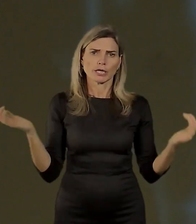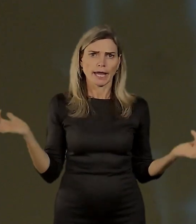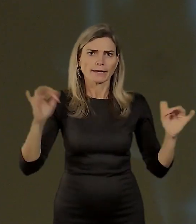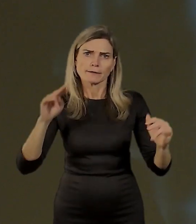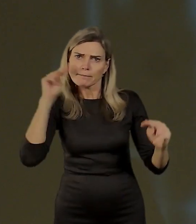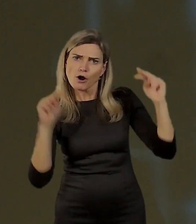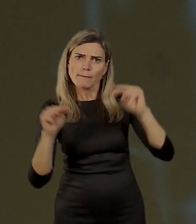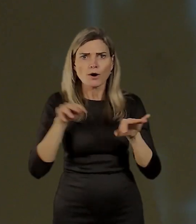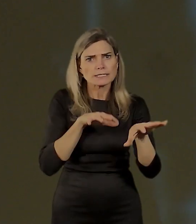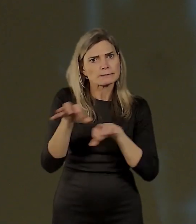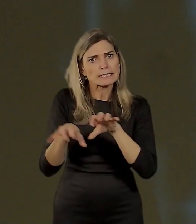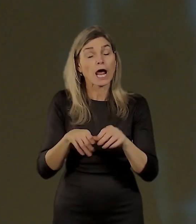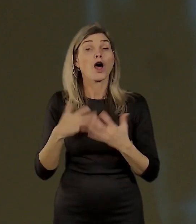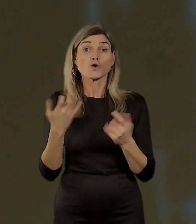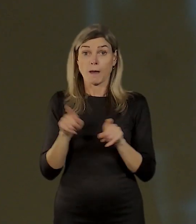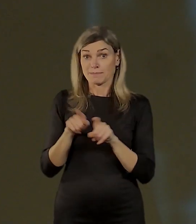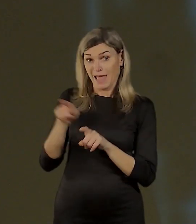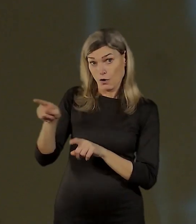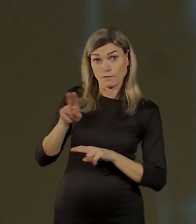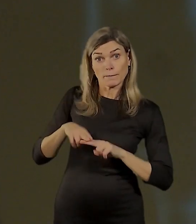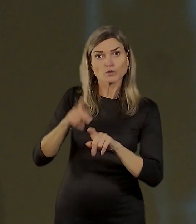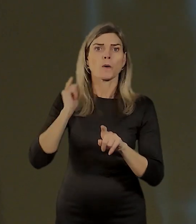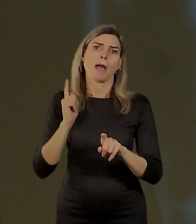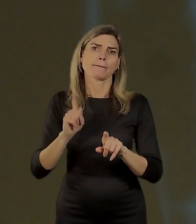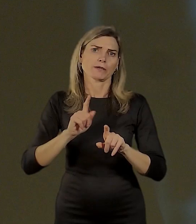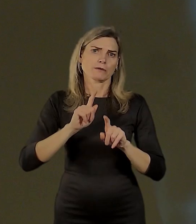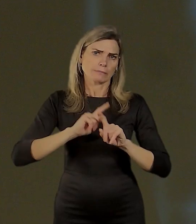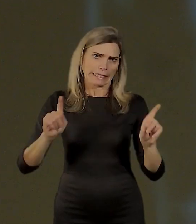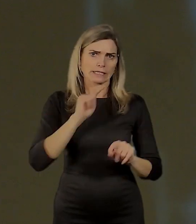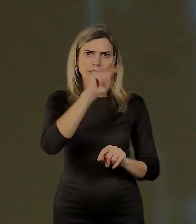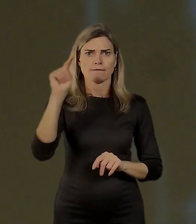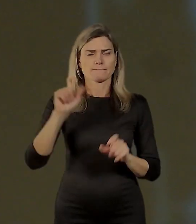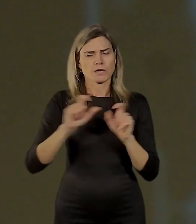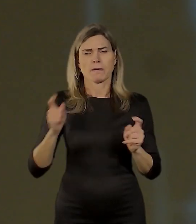After all, it is already being built. I am very much looking forward to the transformation of the location,